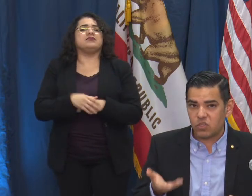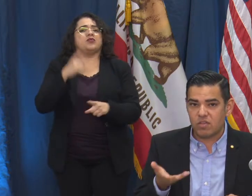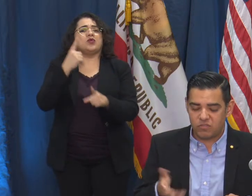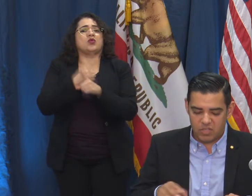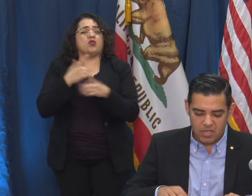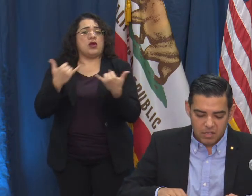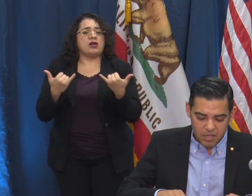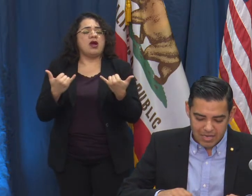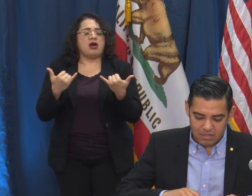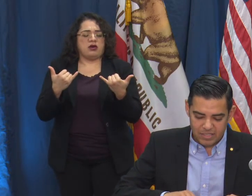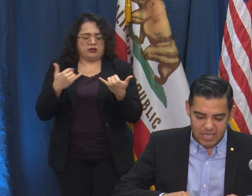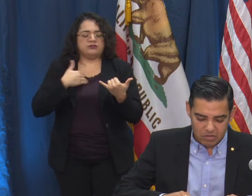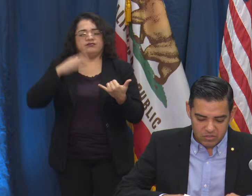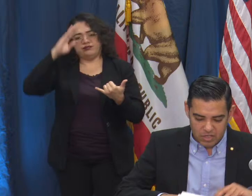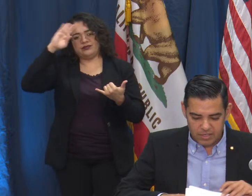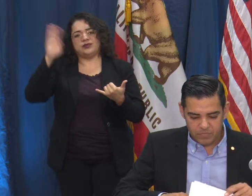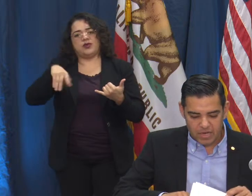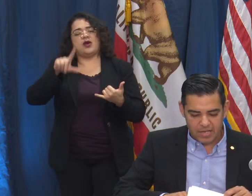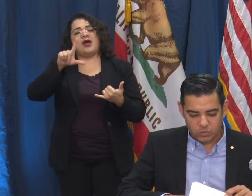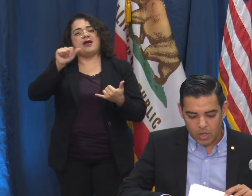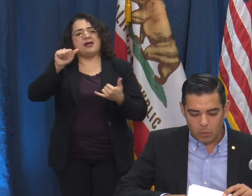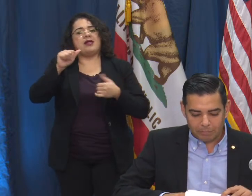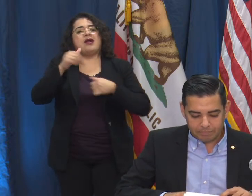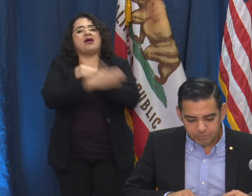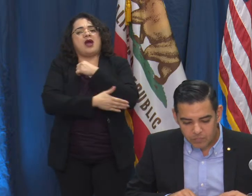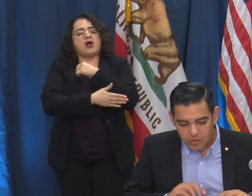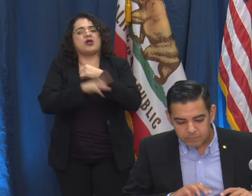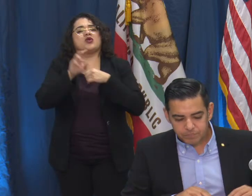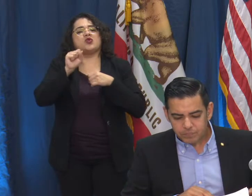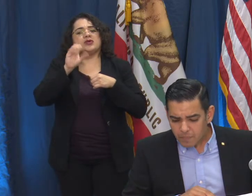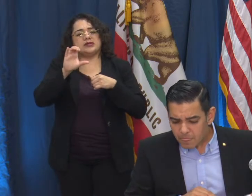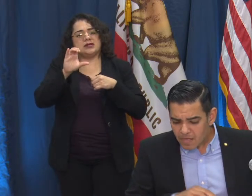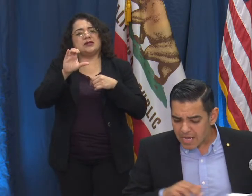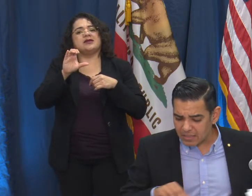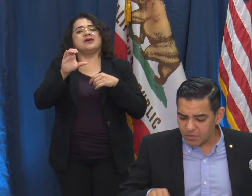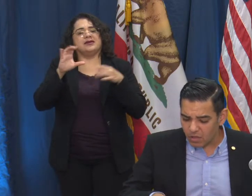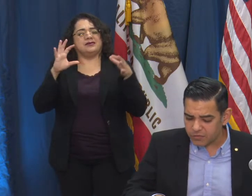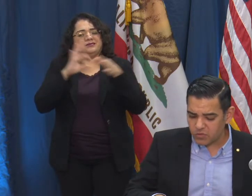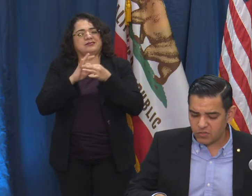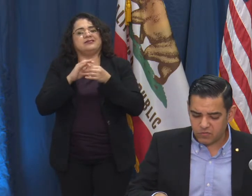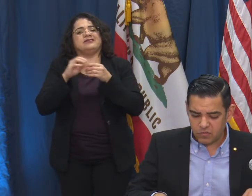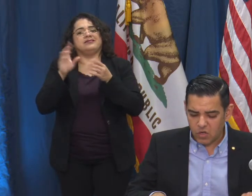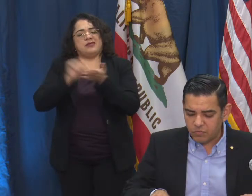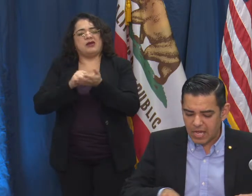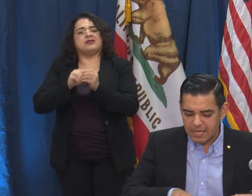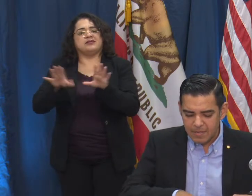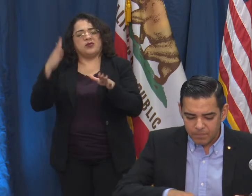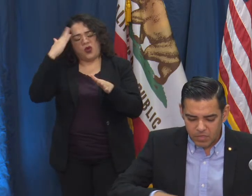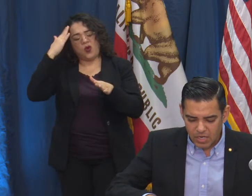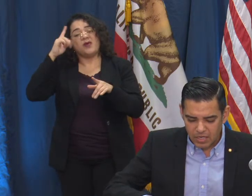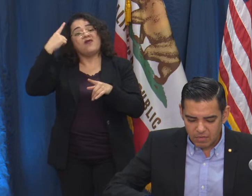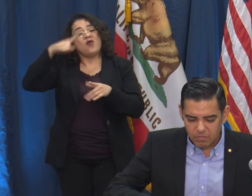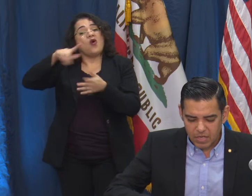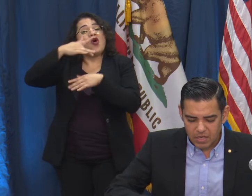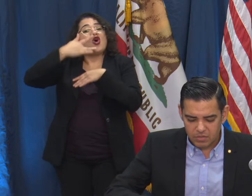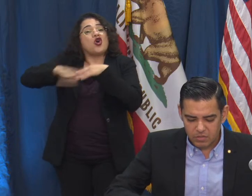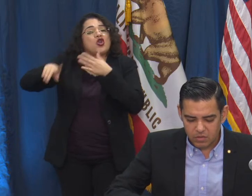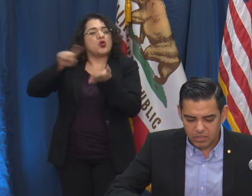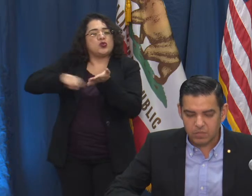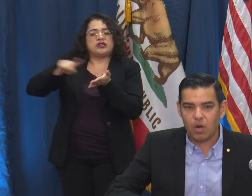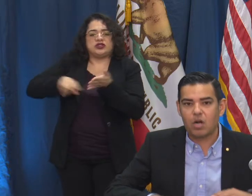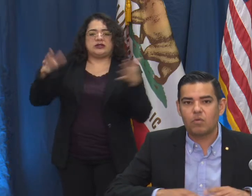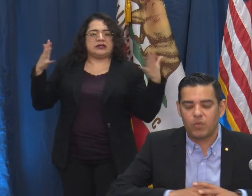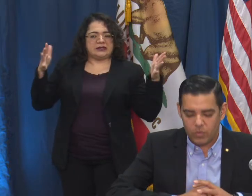USC and LA County study as well. Let me also just note that tomorrow we